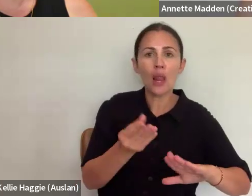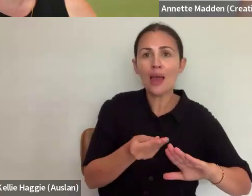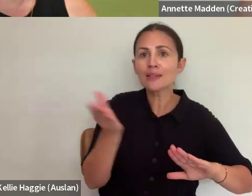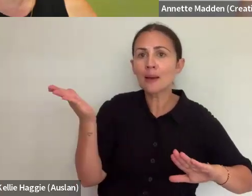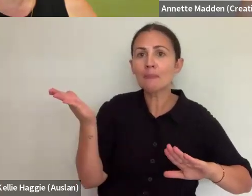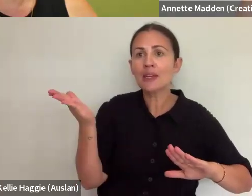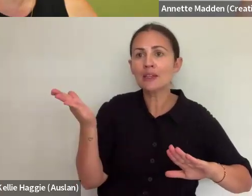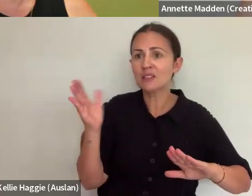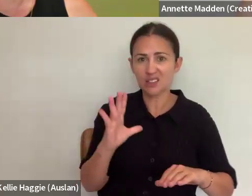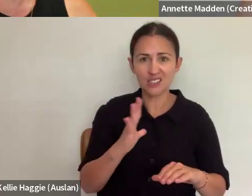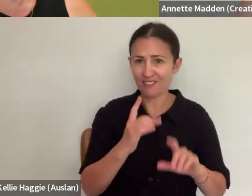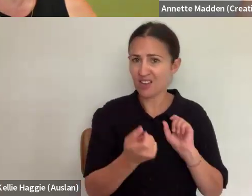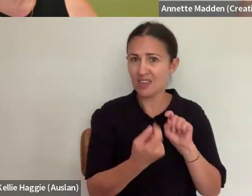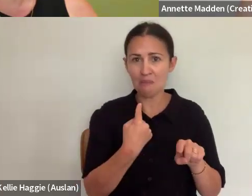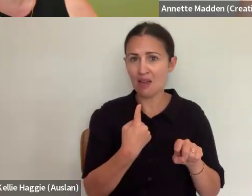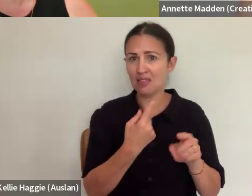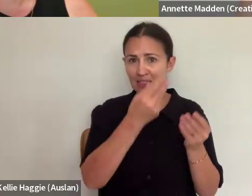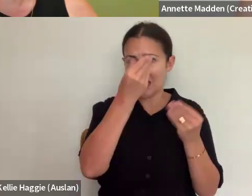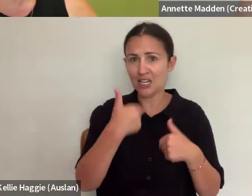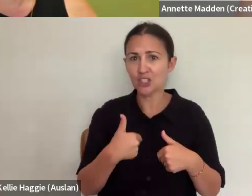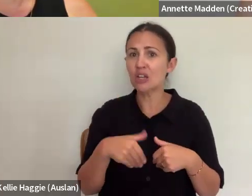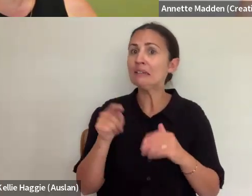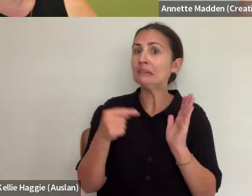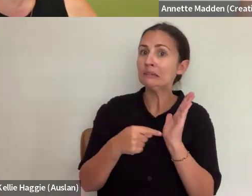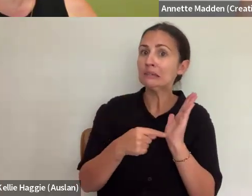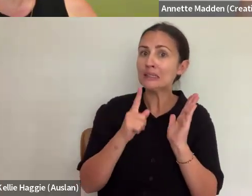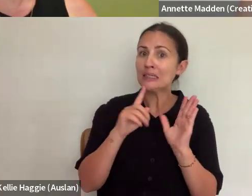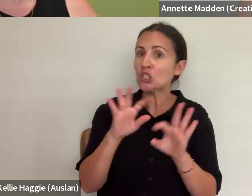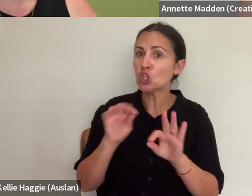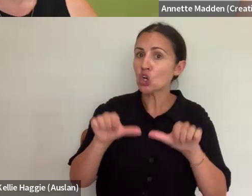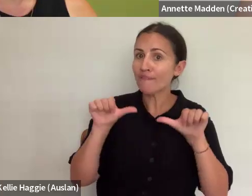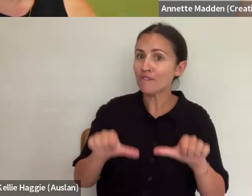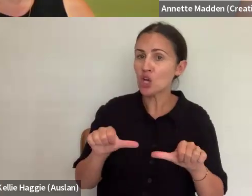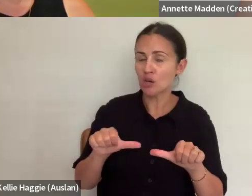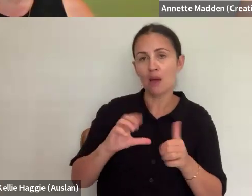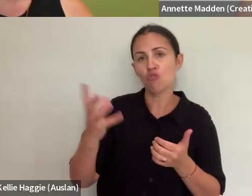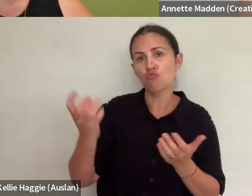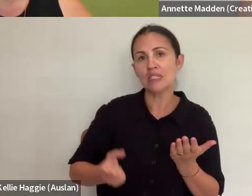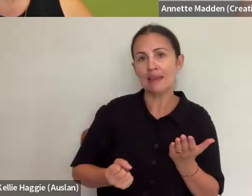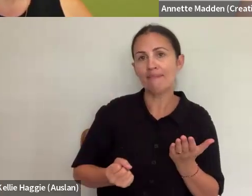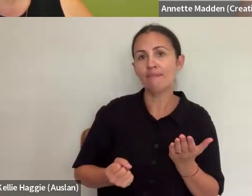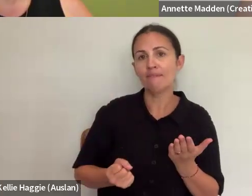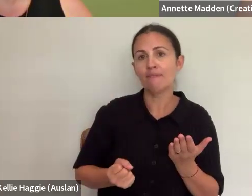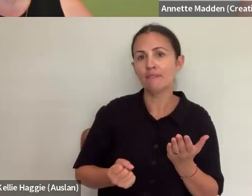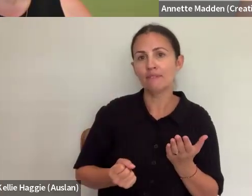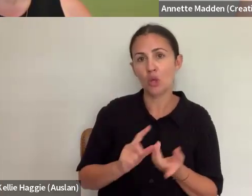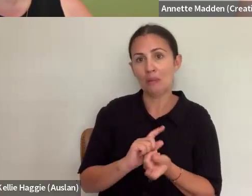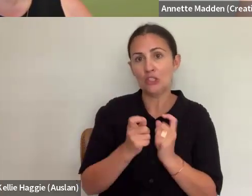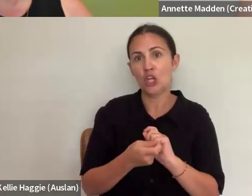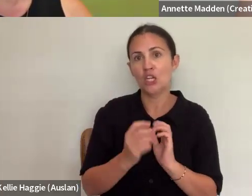do receive a confirmation for something that you have put that is unconfirmed in the budget or in the program, after the